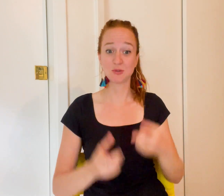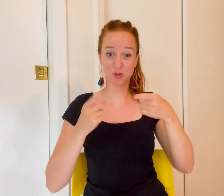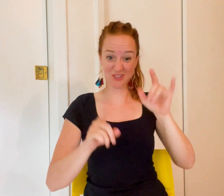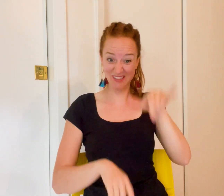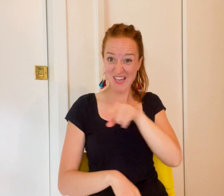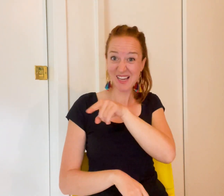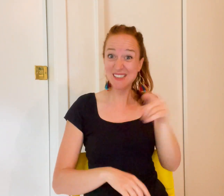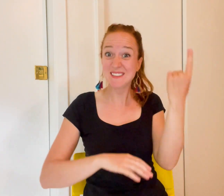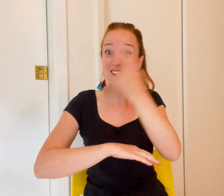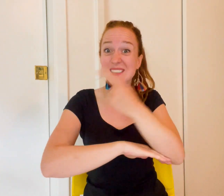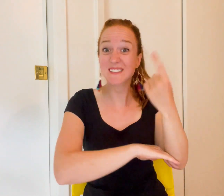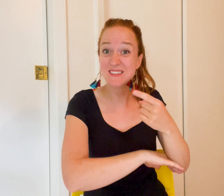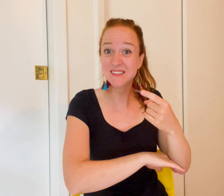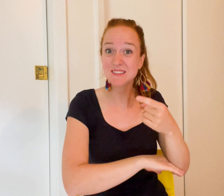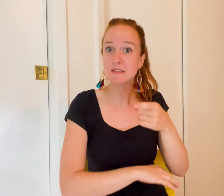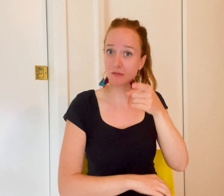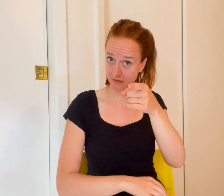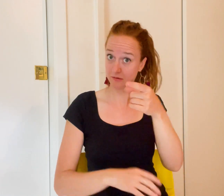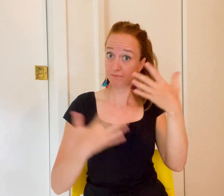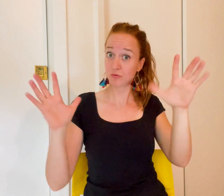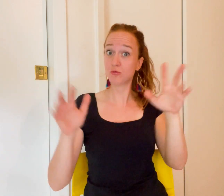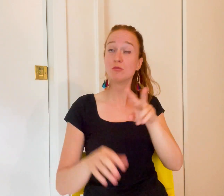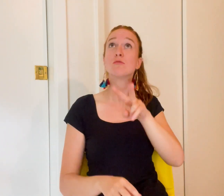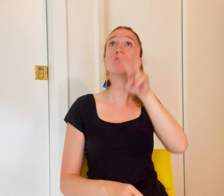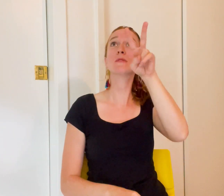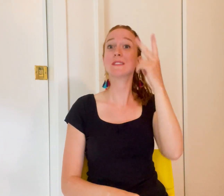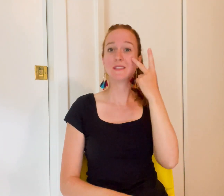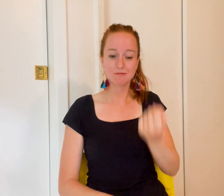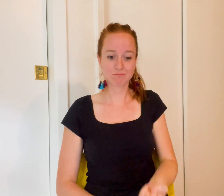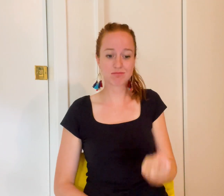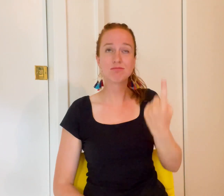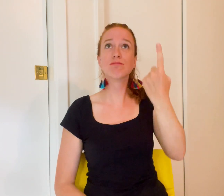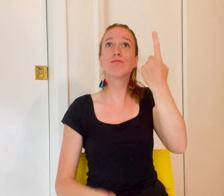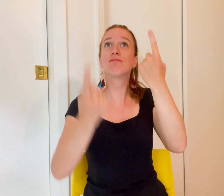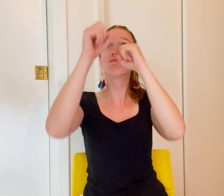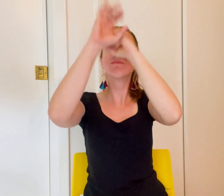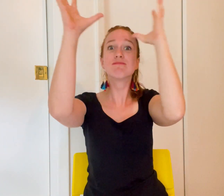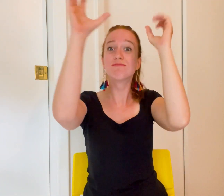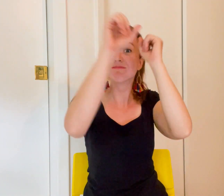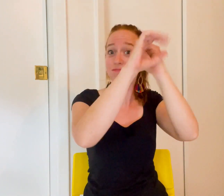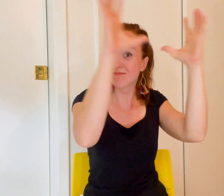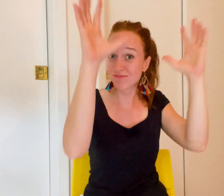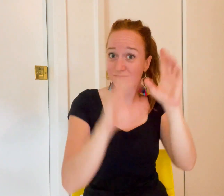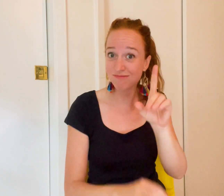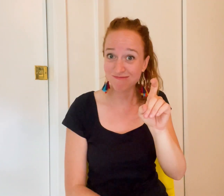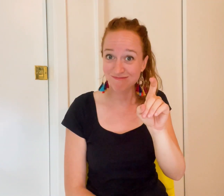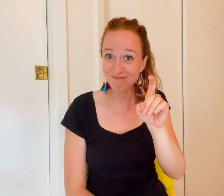You might have seen fireworks during one of these days.